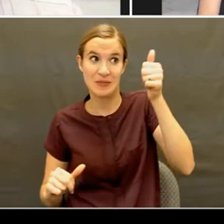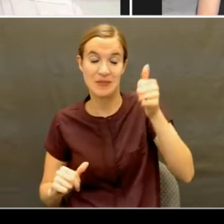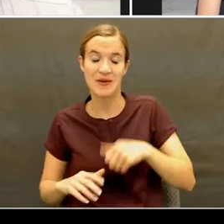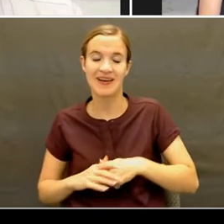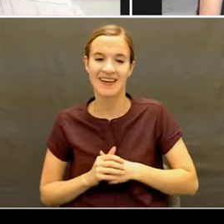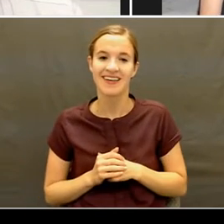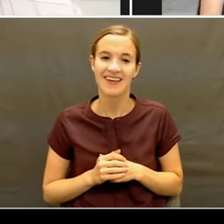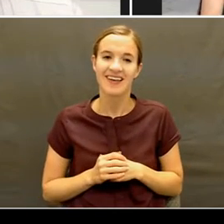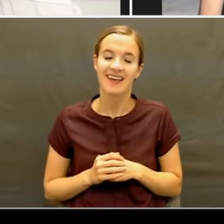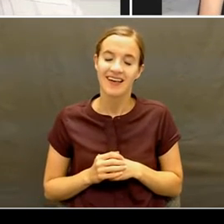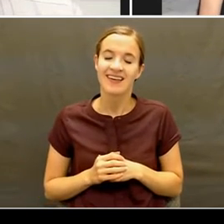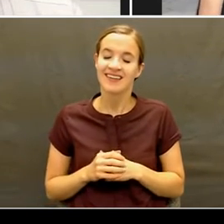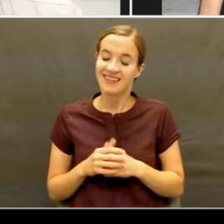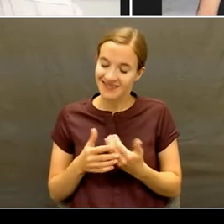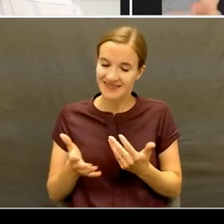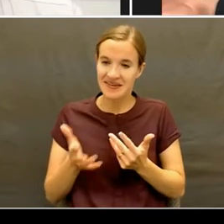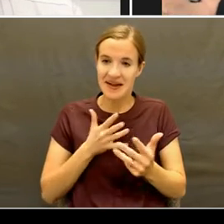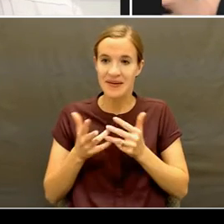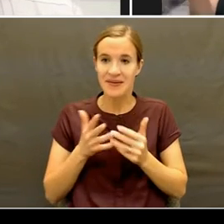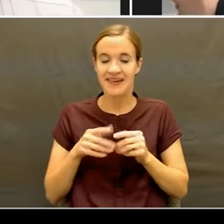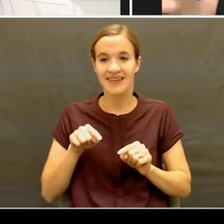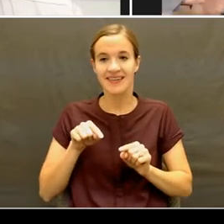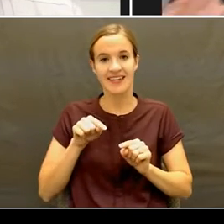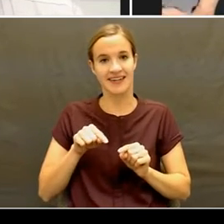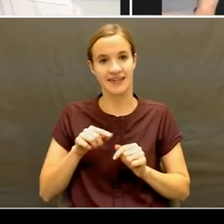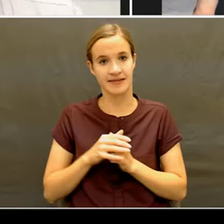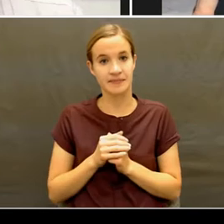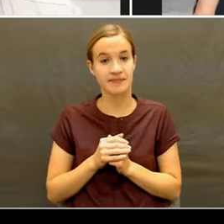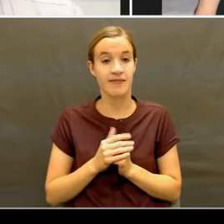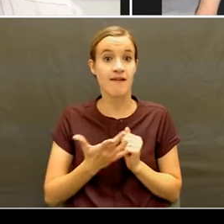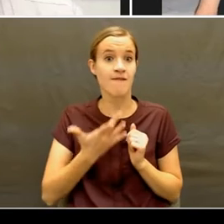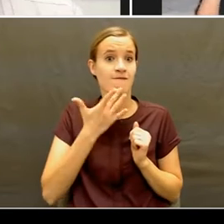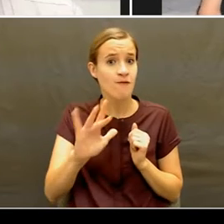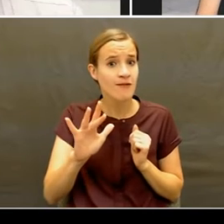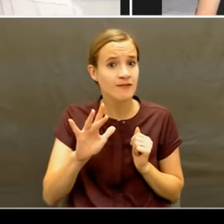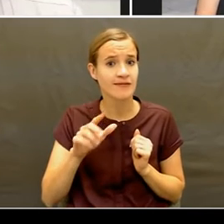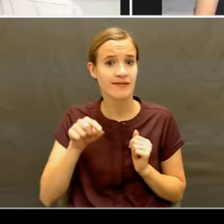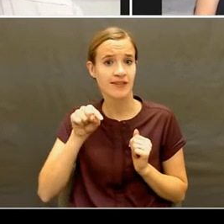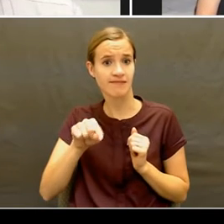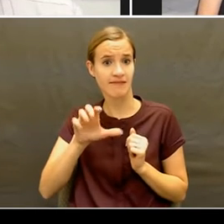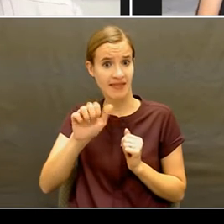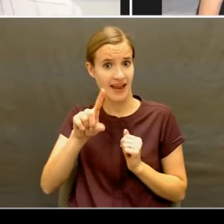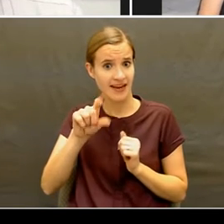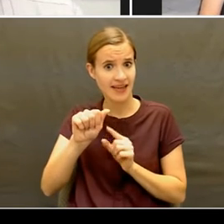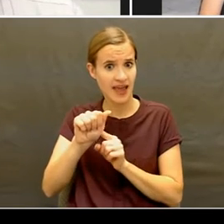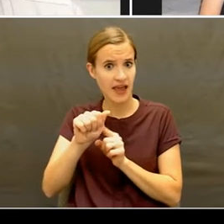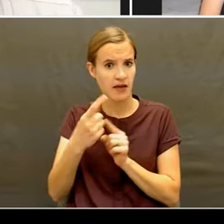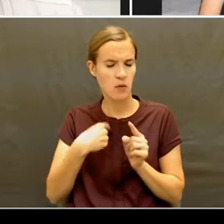know, great people that could work the hill, but it was, it was the people you know, the grass